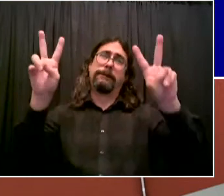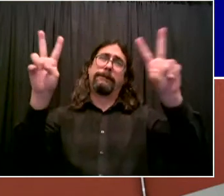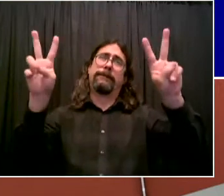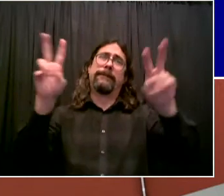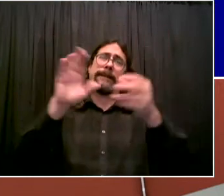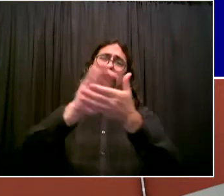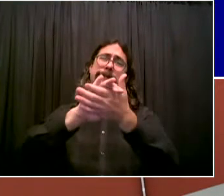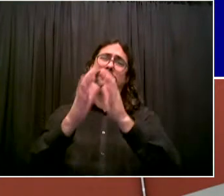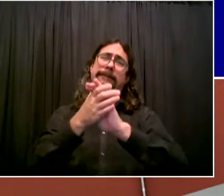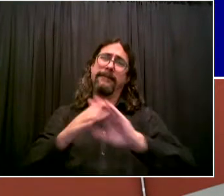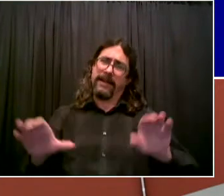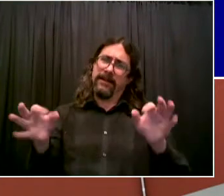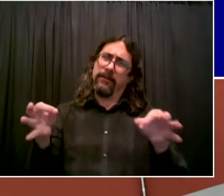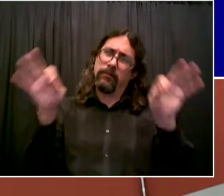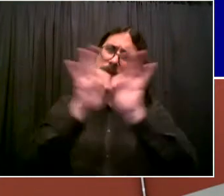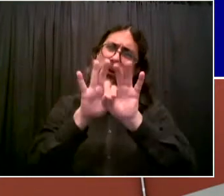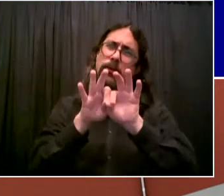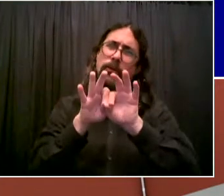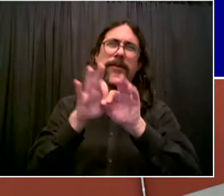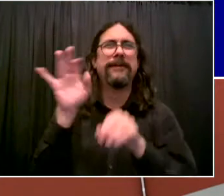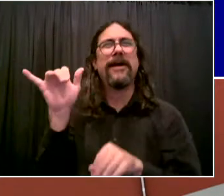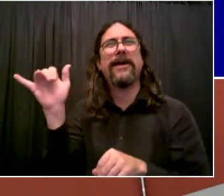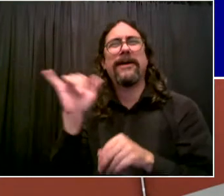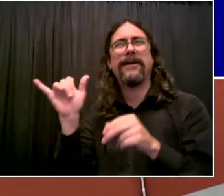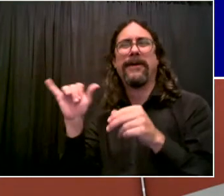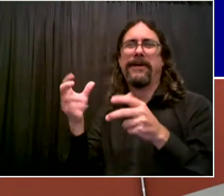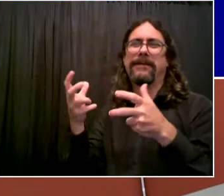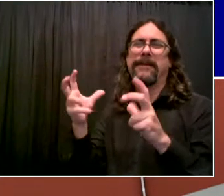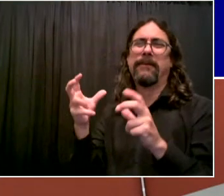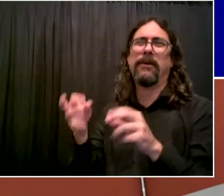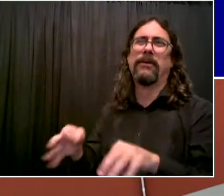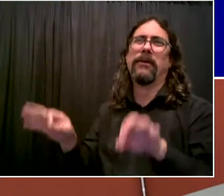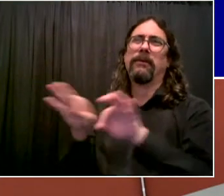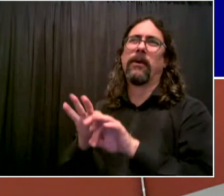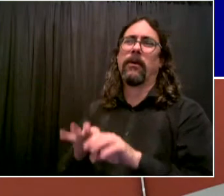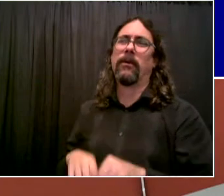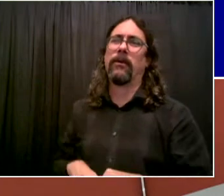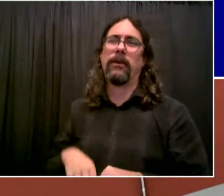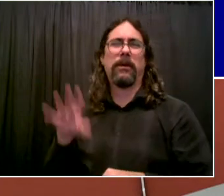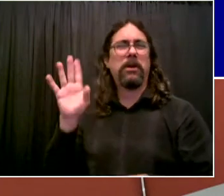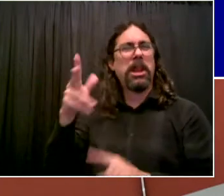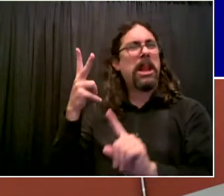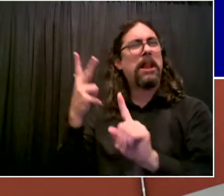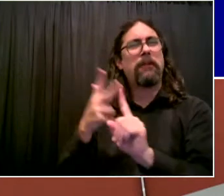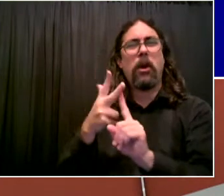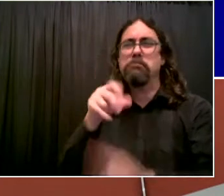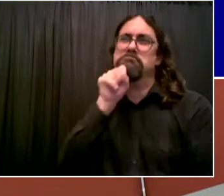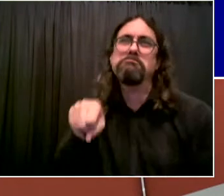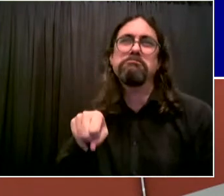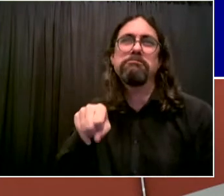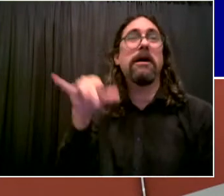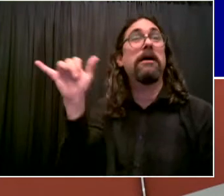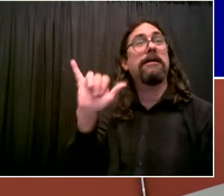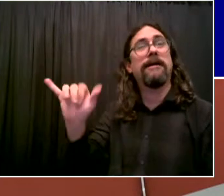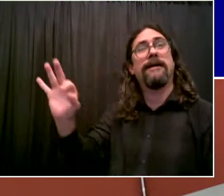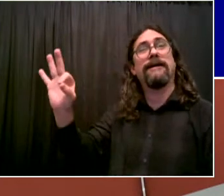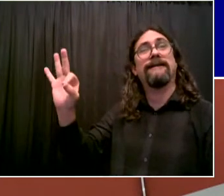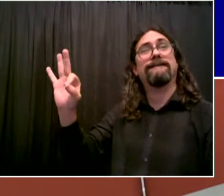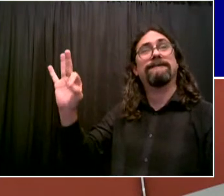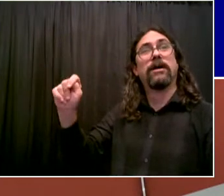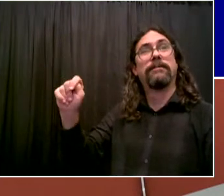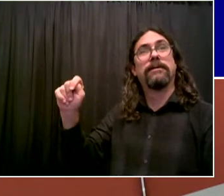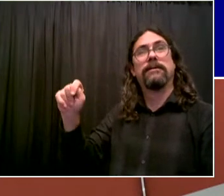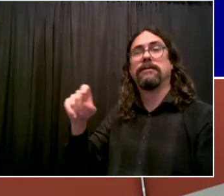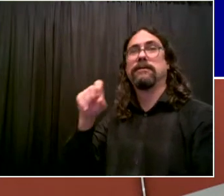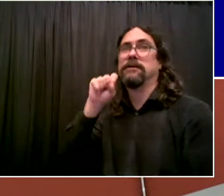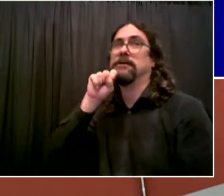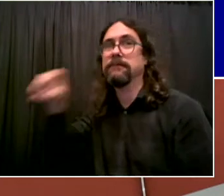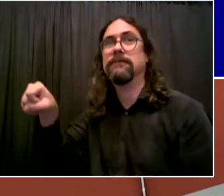POINT SHOOTING.